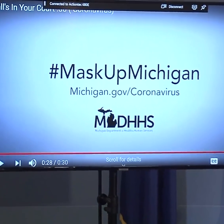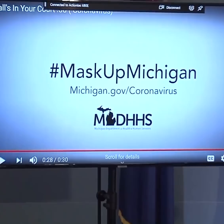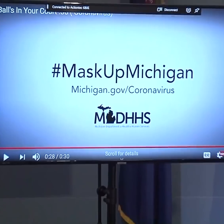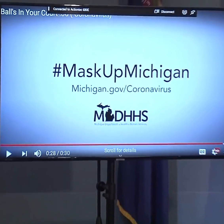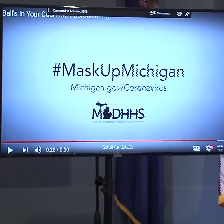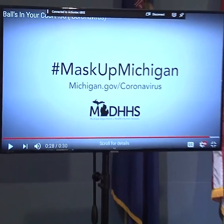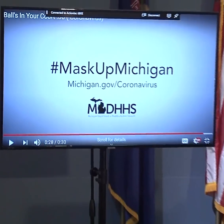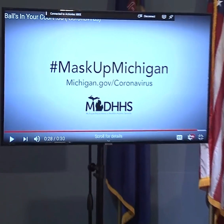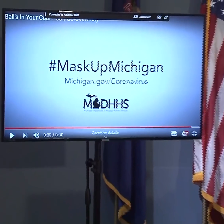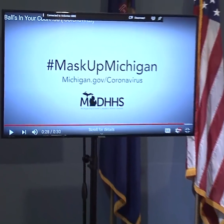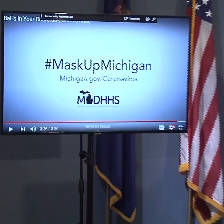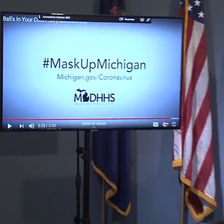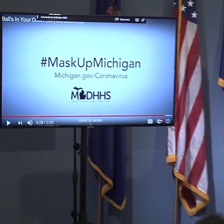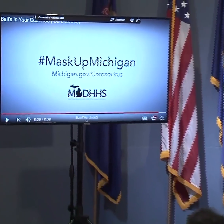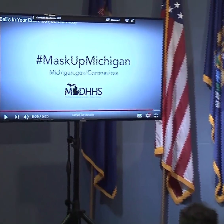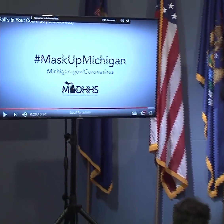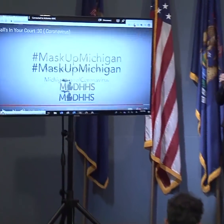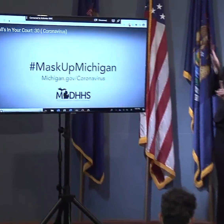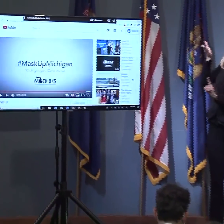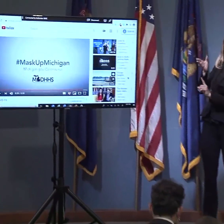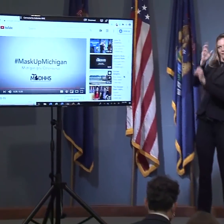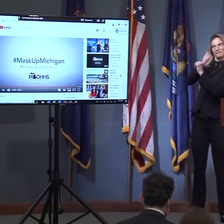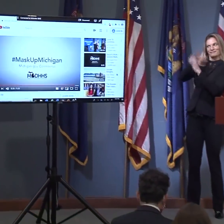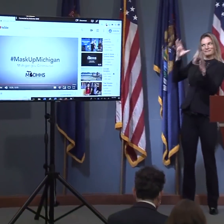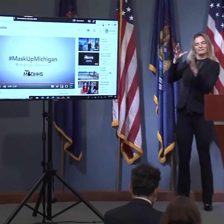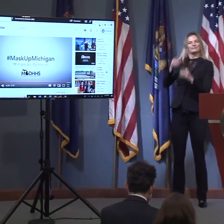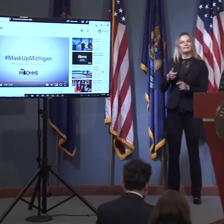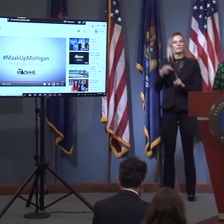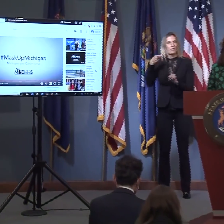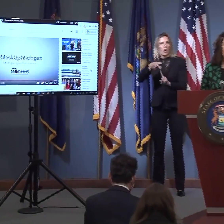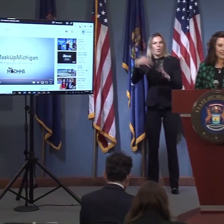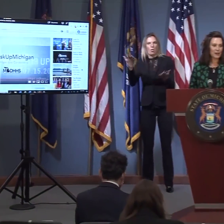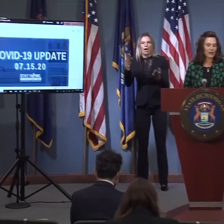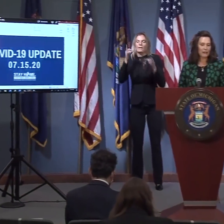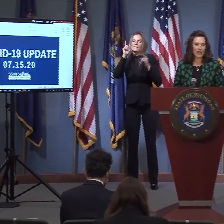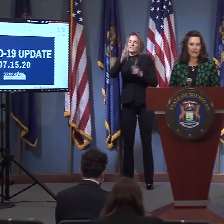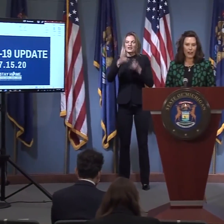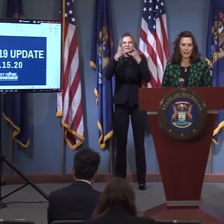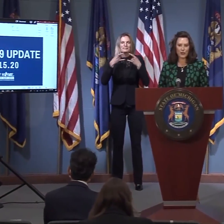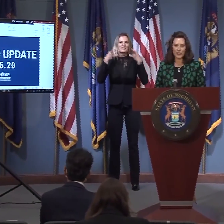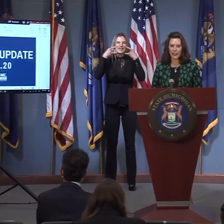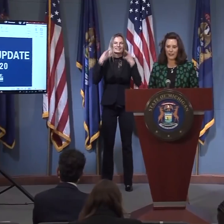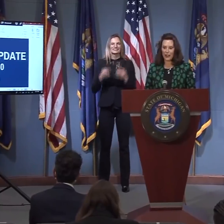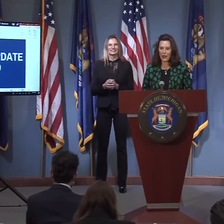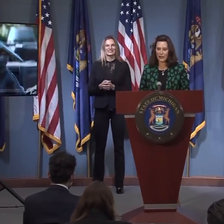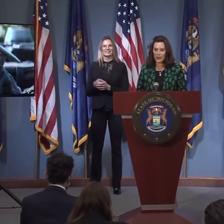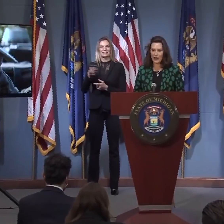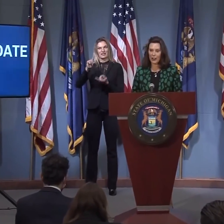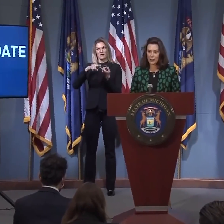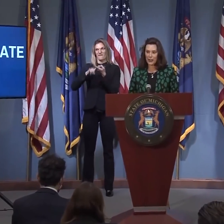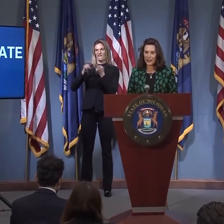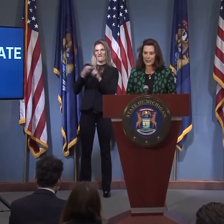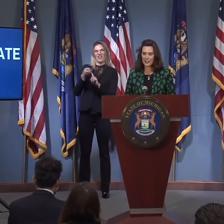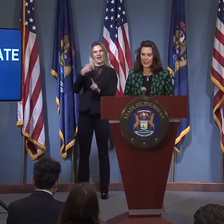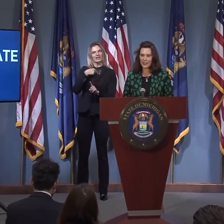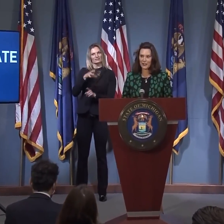WEAR A MASK. THE BALL'S IN YOUR COURT, MICHIGAN. ALL RIGHT. SO THIS IS A PART OF OUR CAMPAIGN TO MAKE SURE EVERYONE MASKS UP.